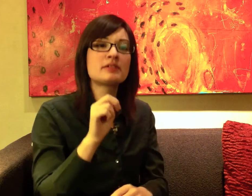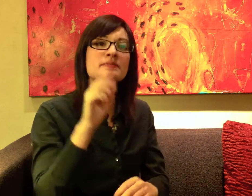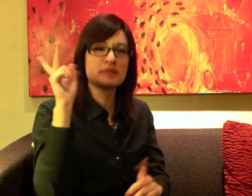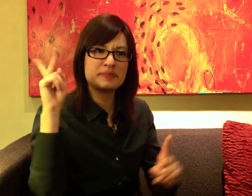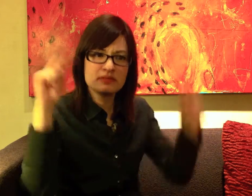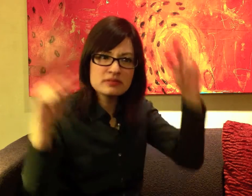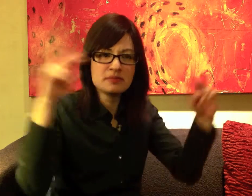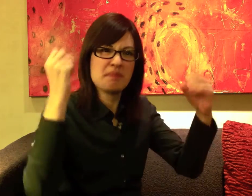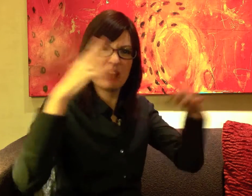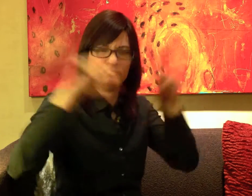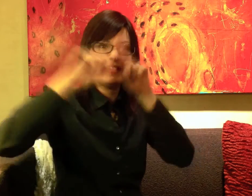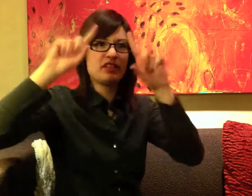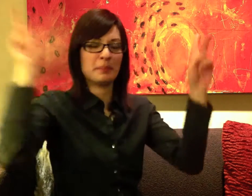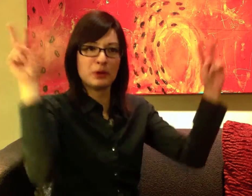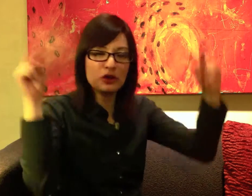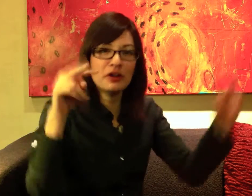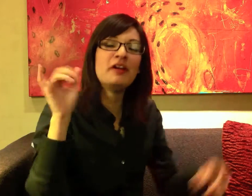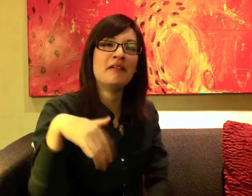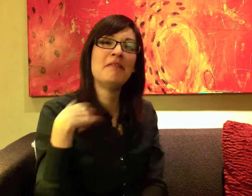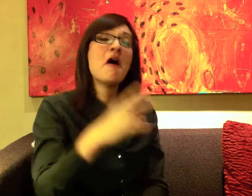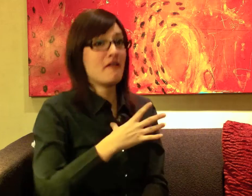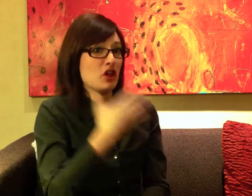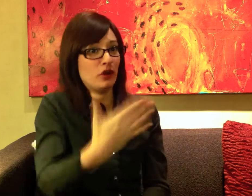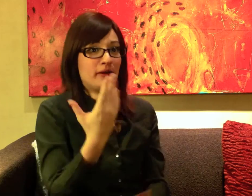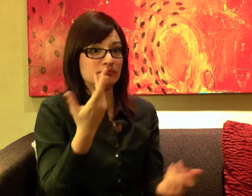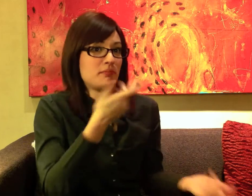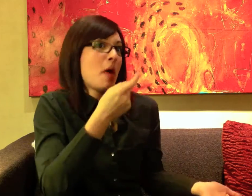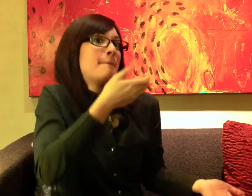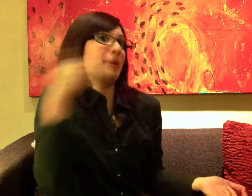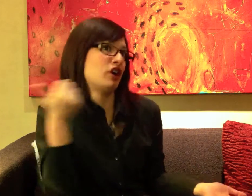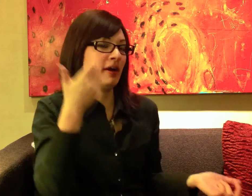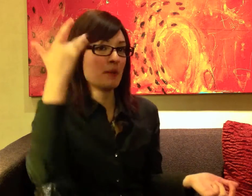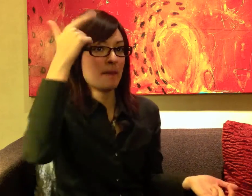Then the numbers began to grow more and more. Good, I thought because the more they see my blog,